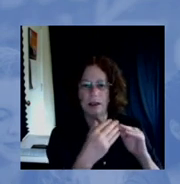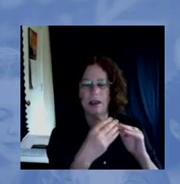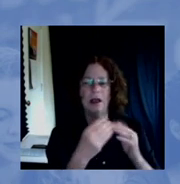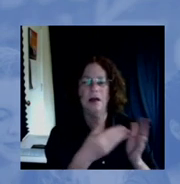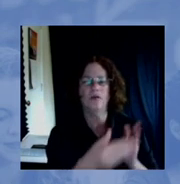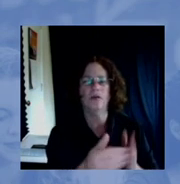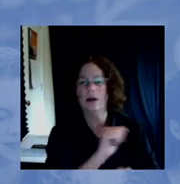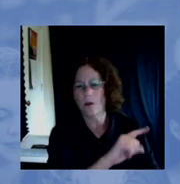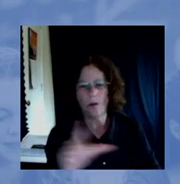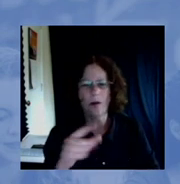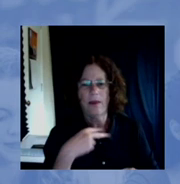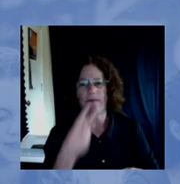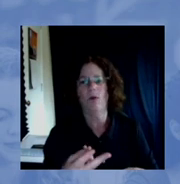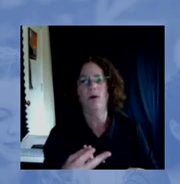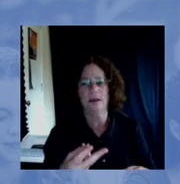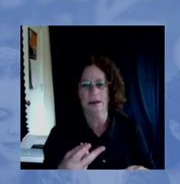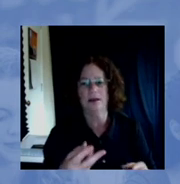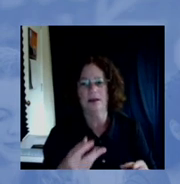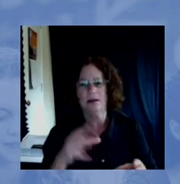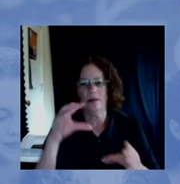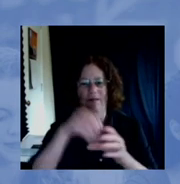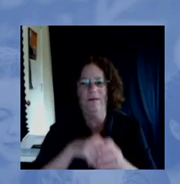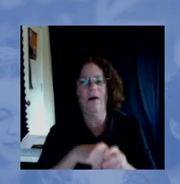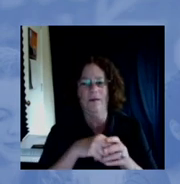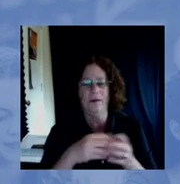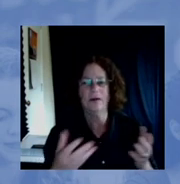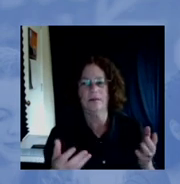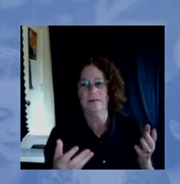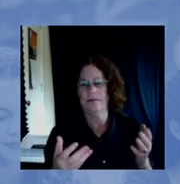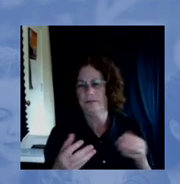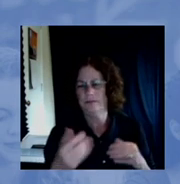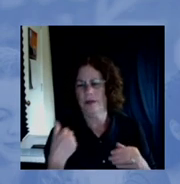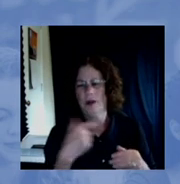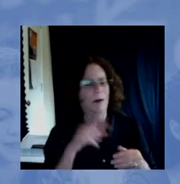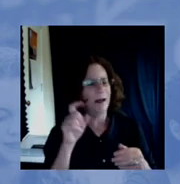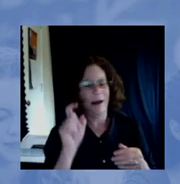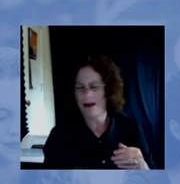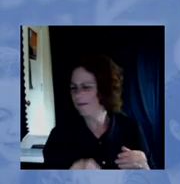TABLE. HOW CAN WE NOT BRING ALL OF THE DIVERSE VOICES